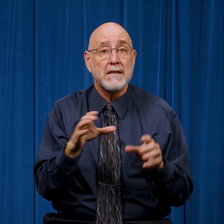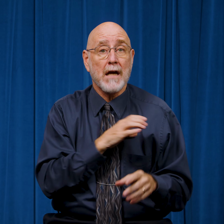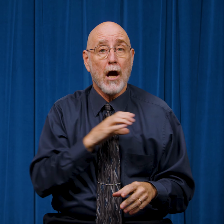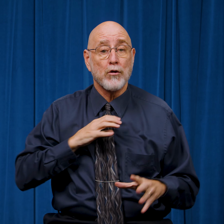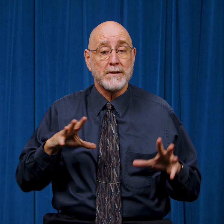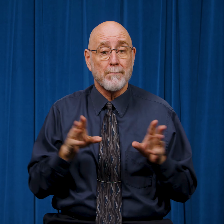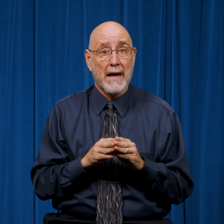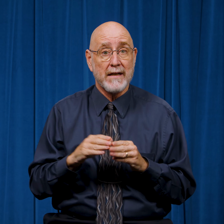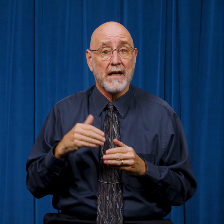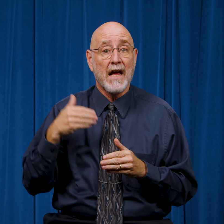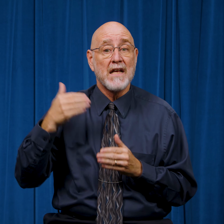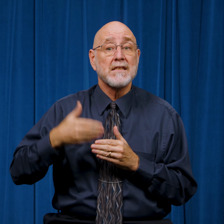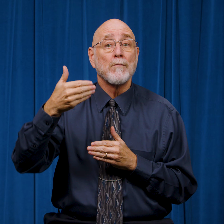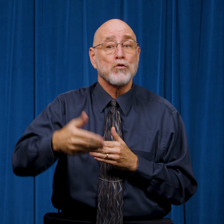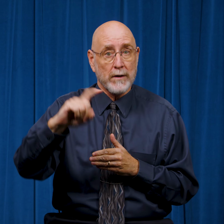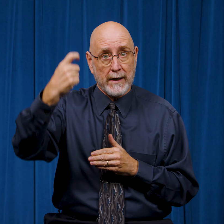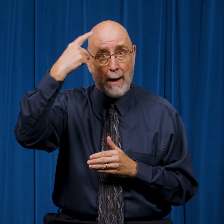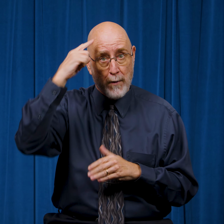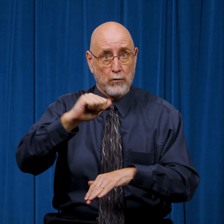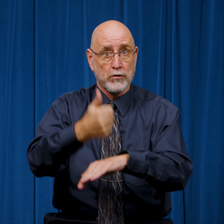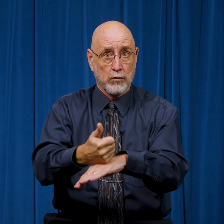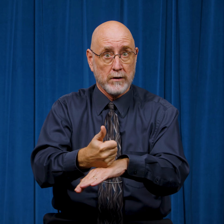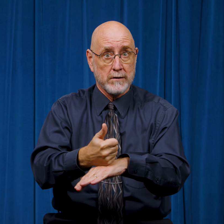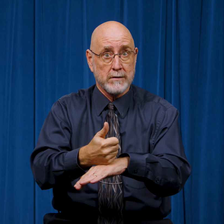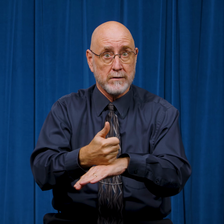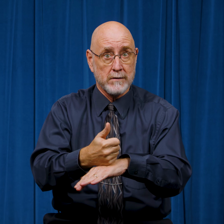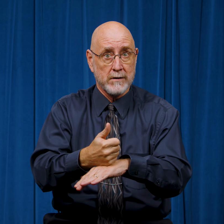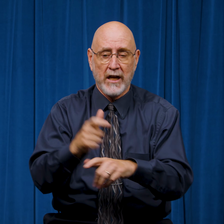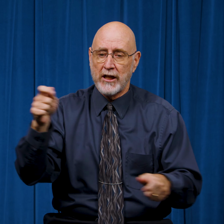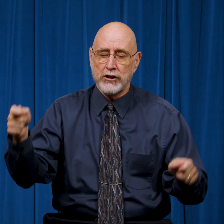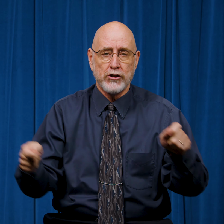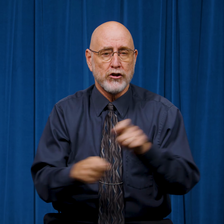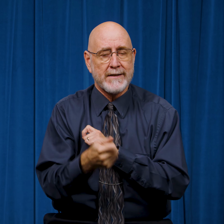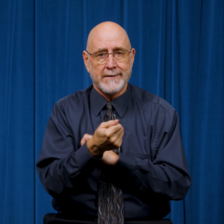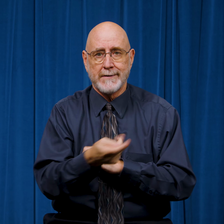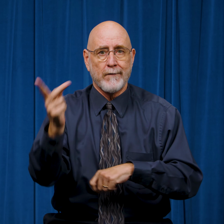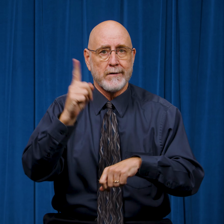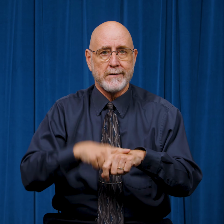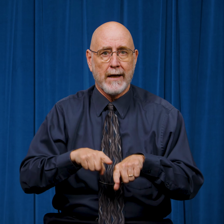and subsequently where the capital was located, it changed numerous times during the war.